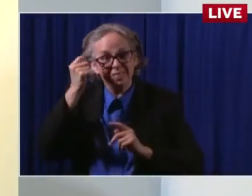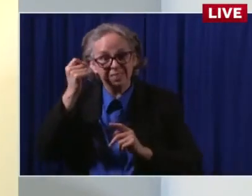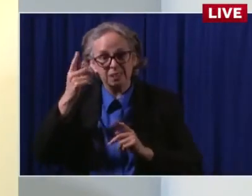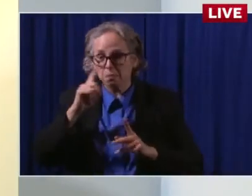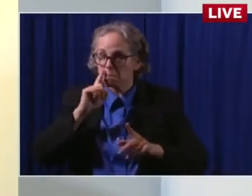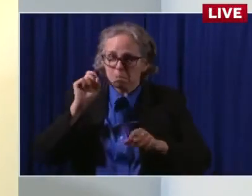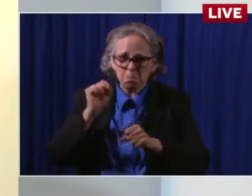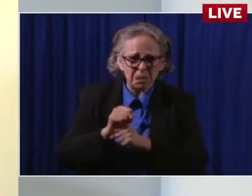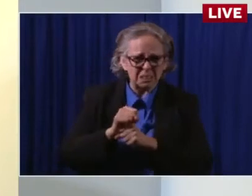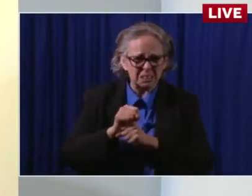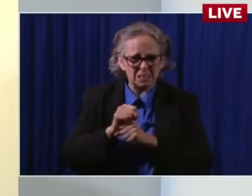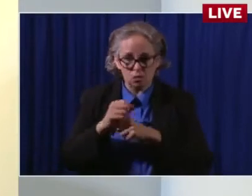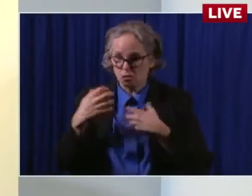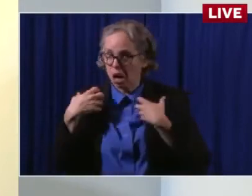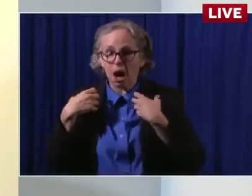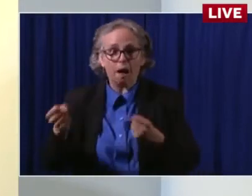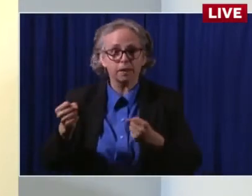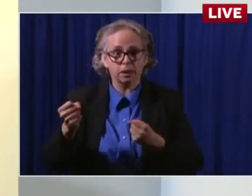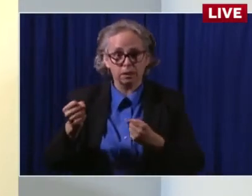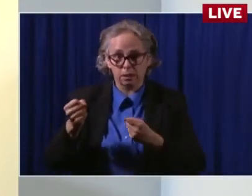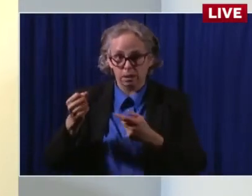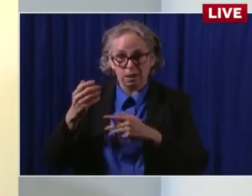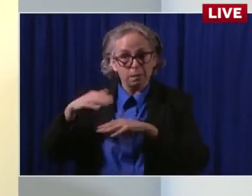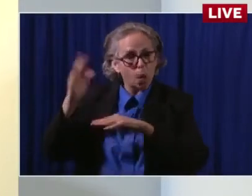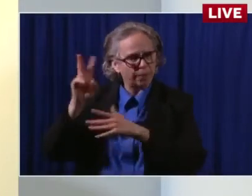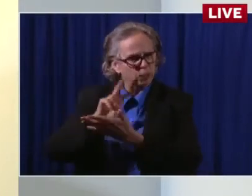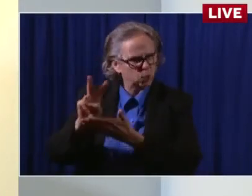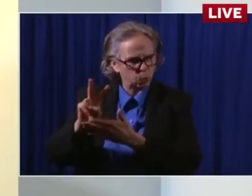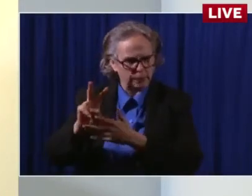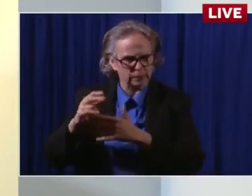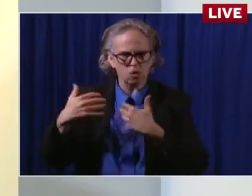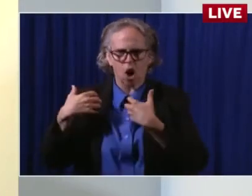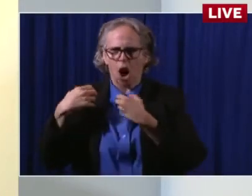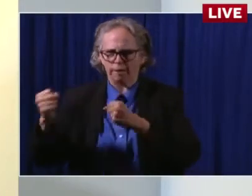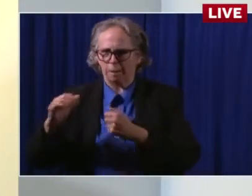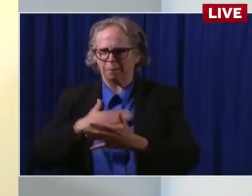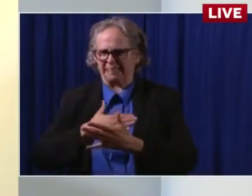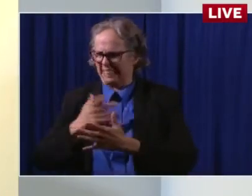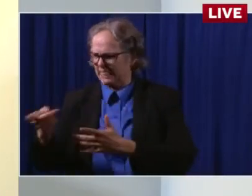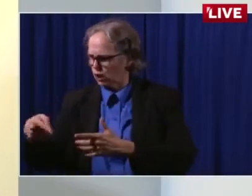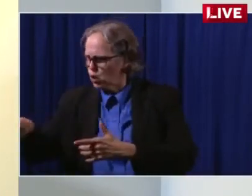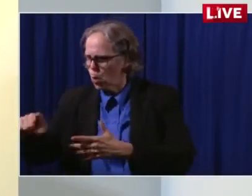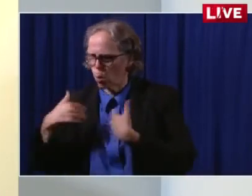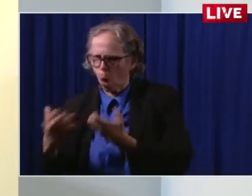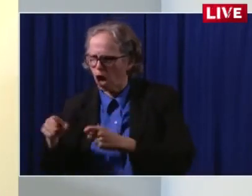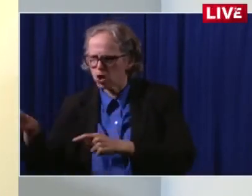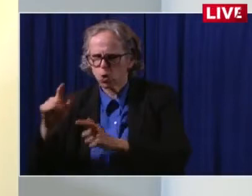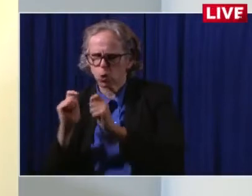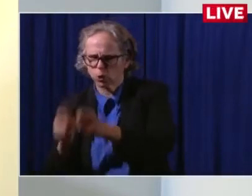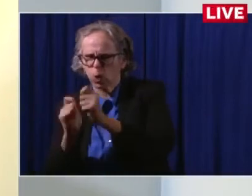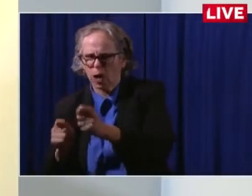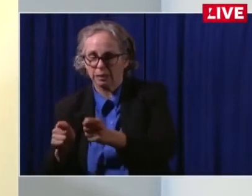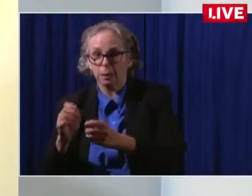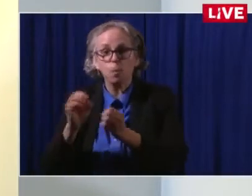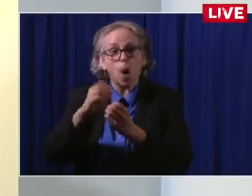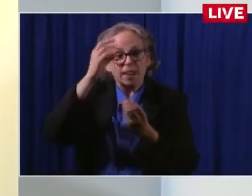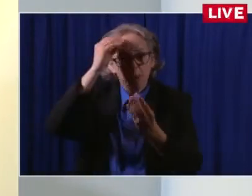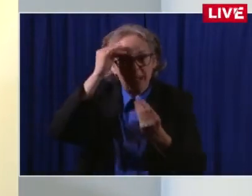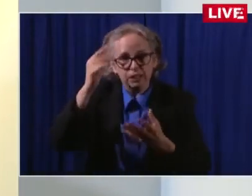PEOPLE WHO HAVE FULLY RECOVERED FROM COVID-19 FOR AT LEAST TWO WEEKS ARE ENCOURAGED TO CONSIDER DONATING.